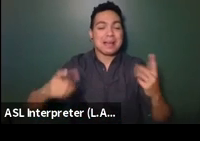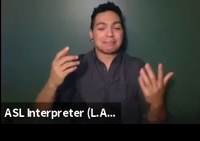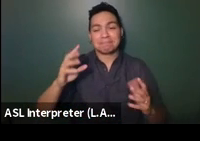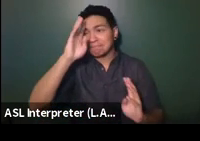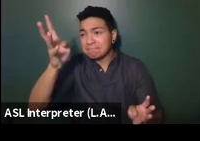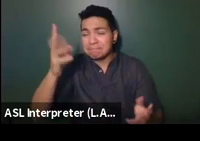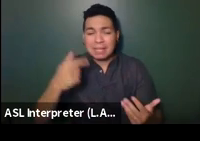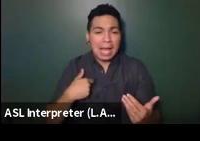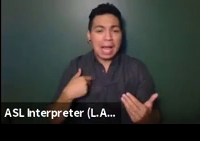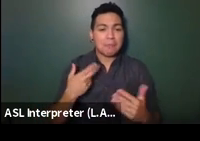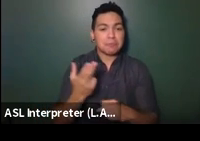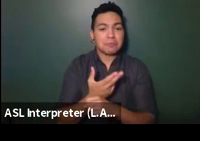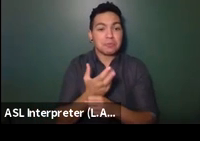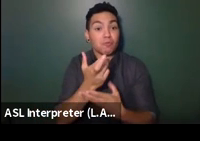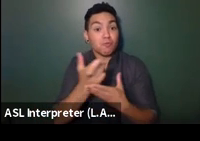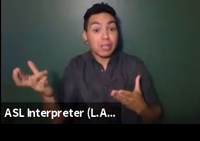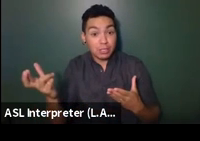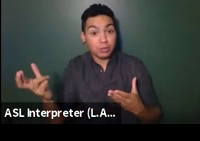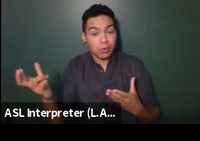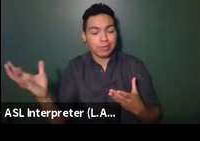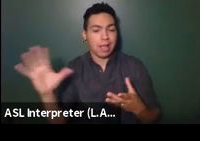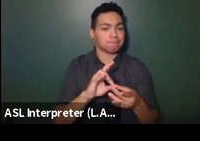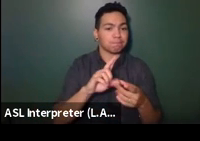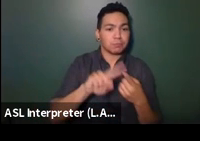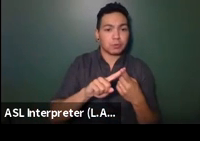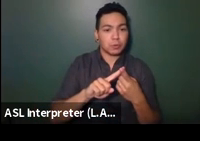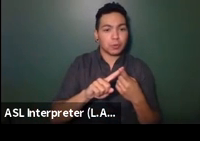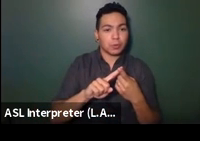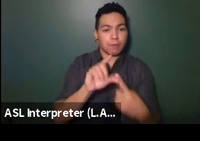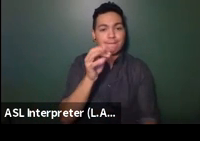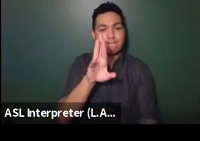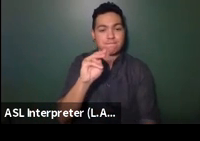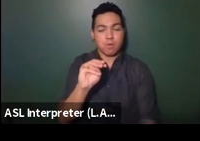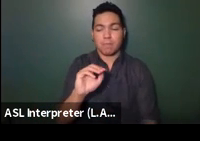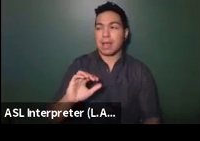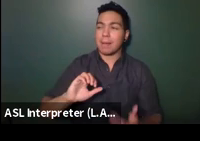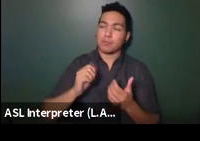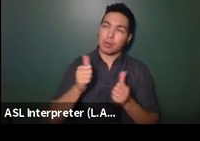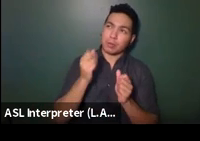ESD 189 - Amy Colburn: The resource to a form. I'm trying to think through how I might do this and there's several ways.